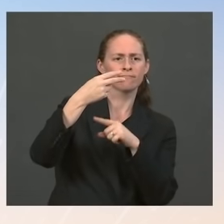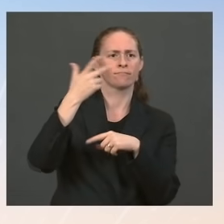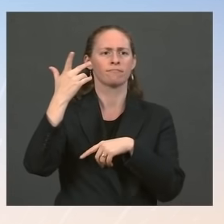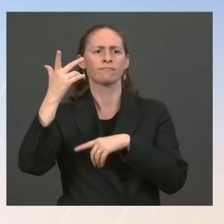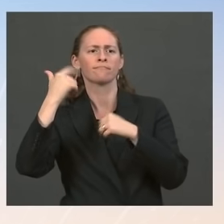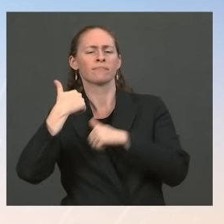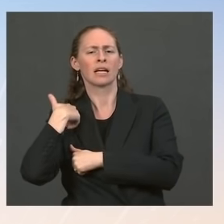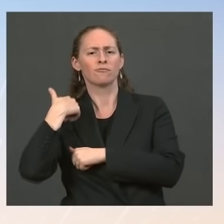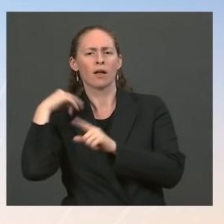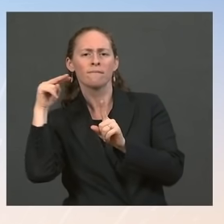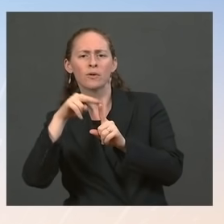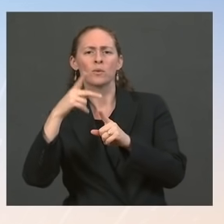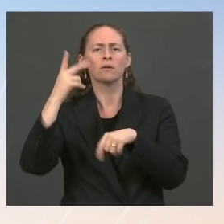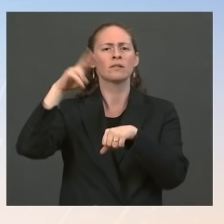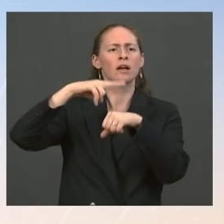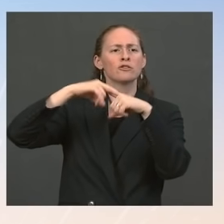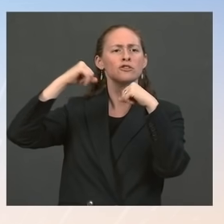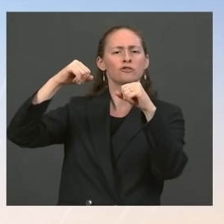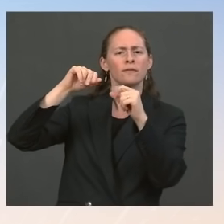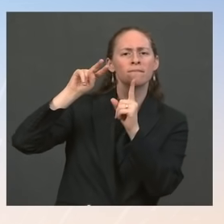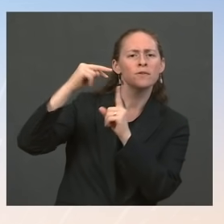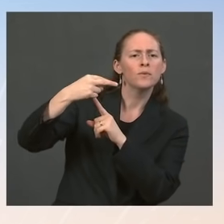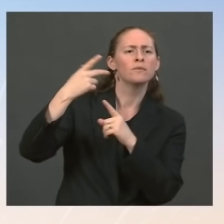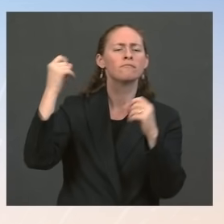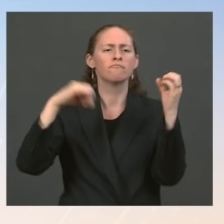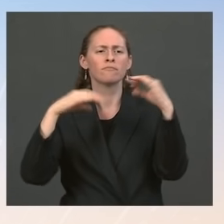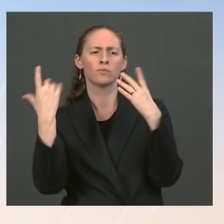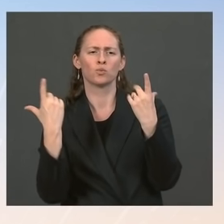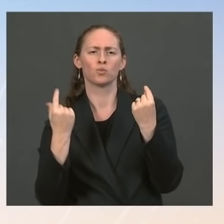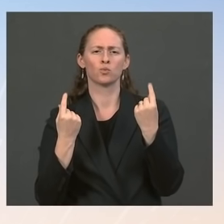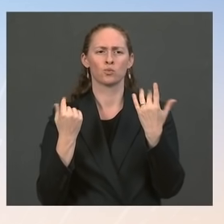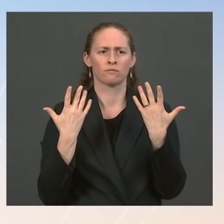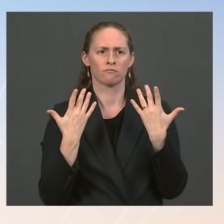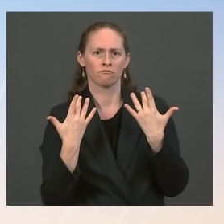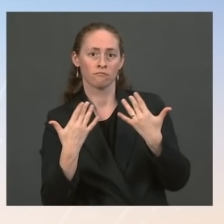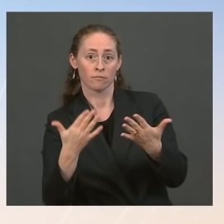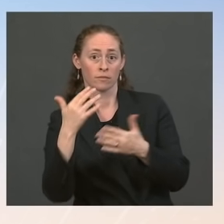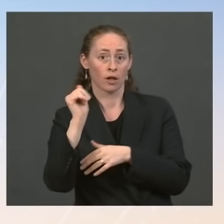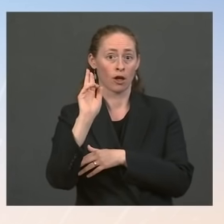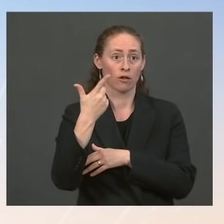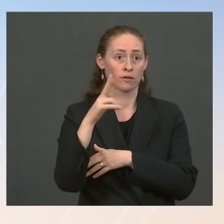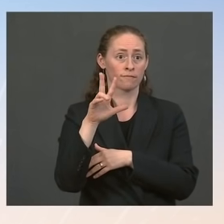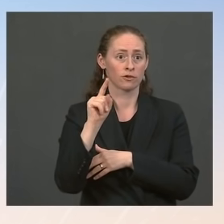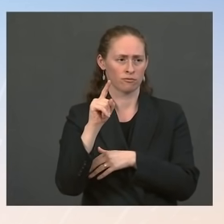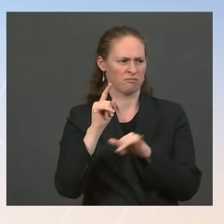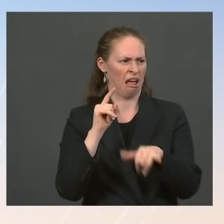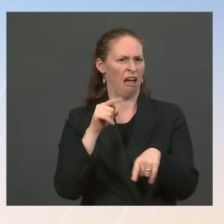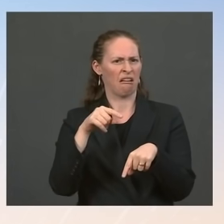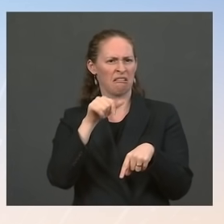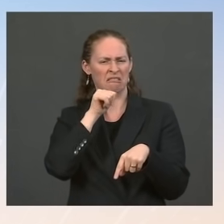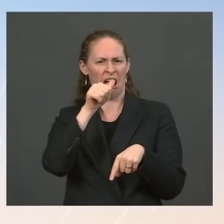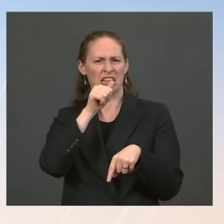about how we should proceed as it related to August 31st. That's no secret. We made that clear, certainly, at the time.